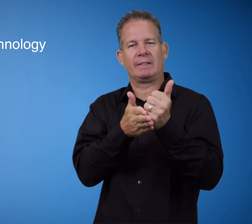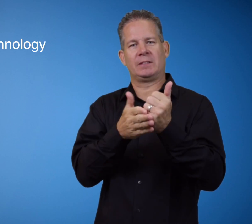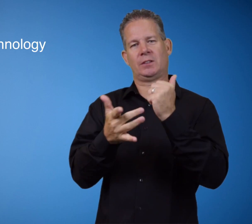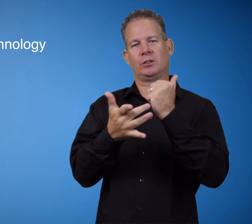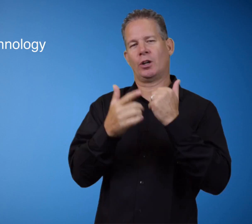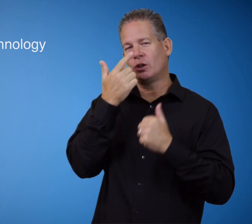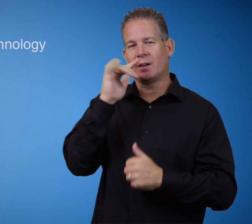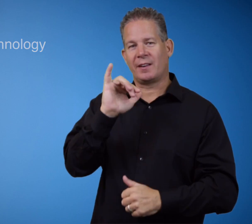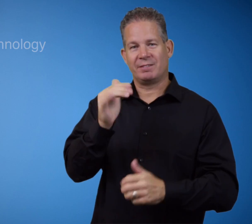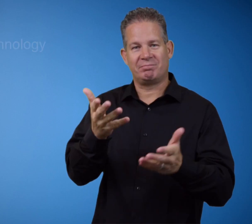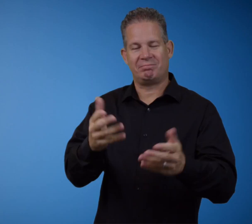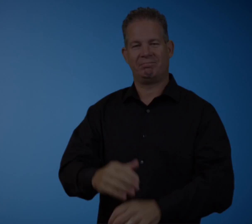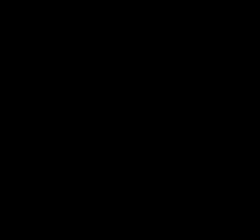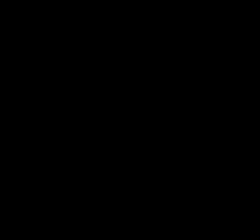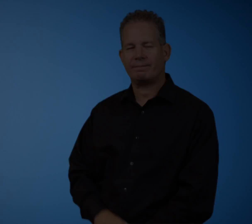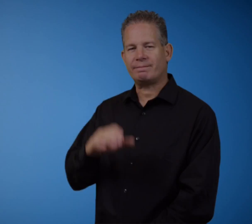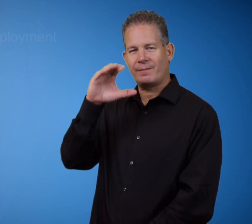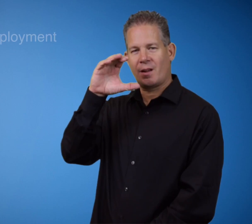So those are some quick examples of assistive technology.